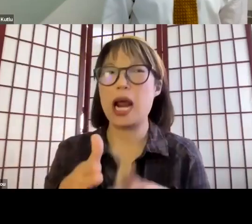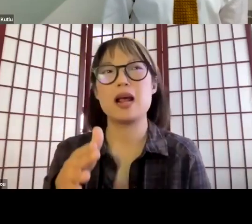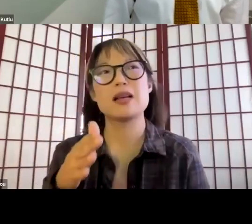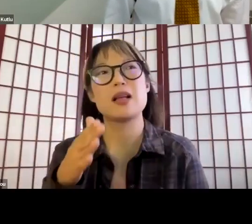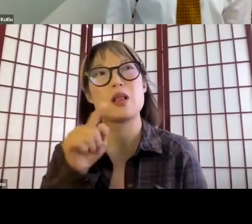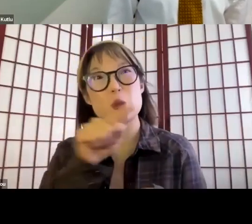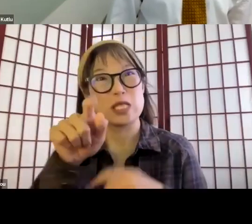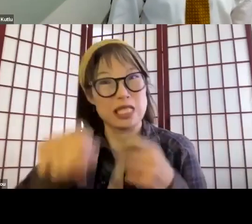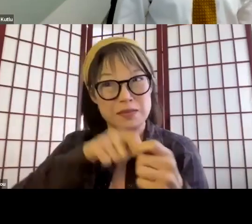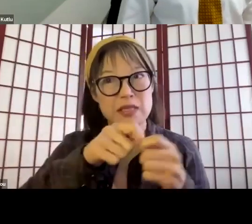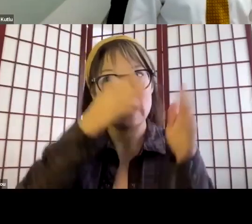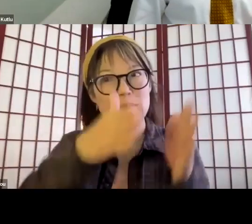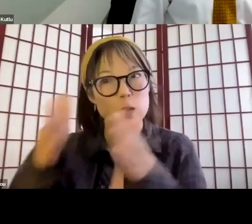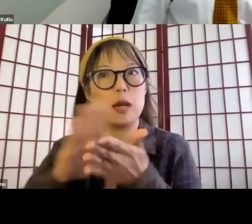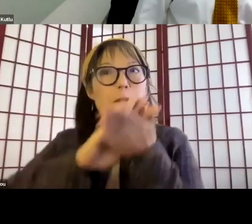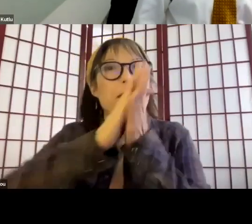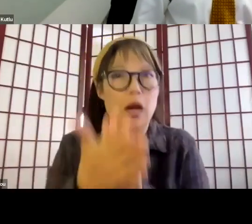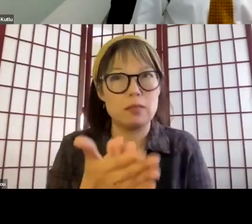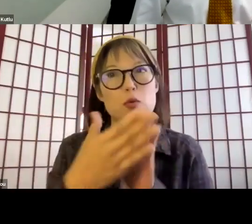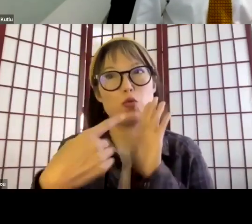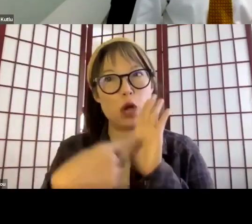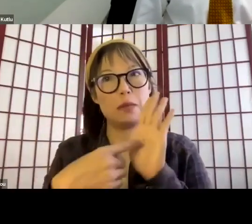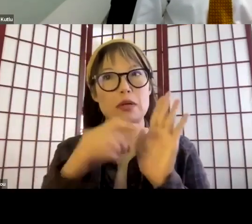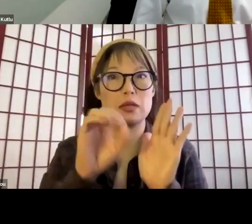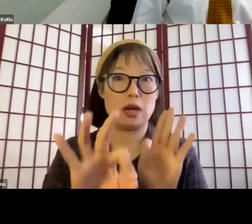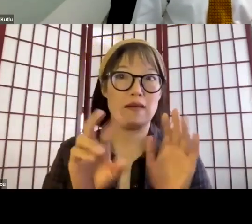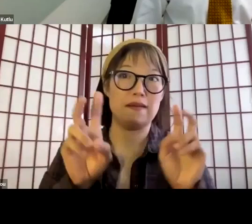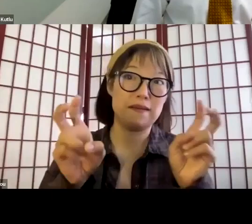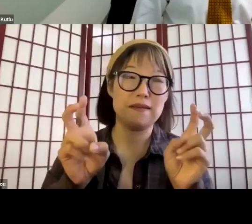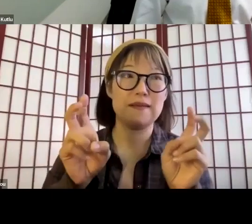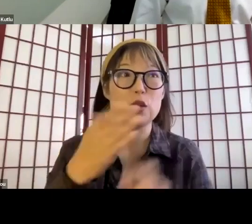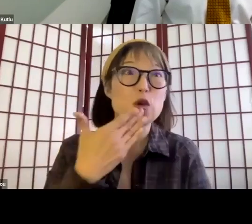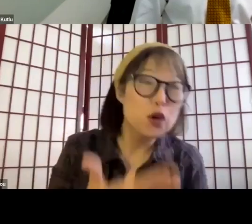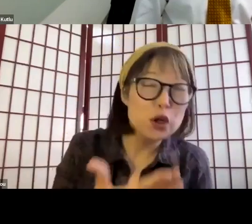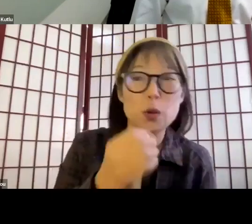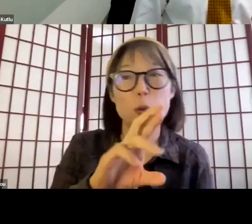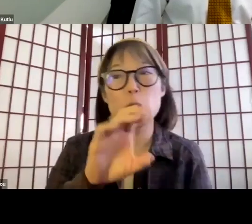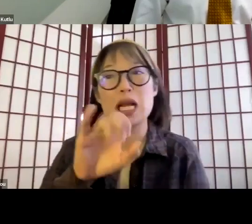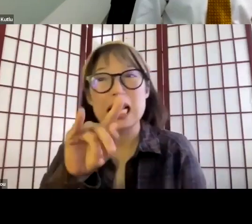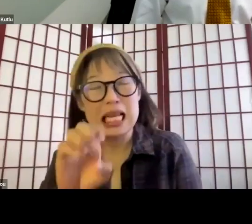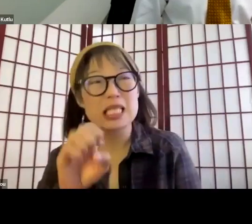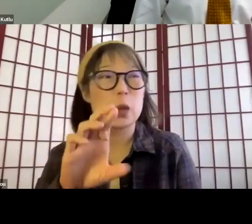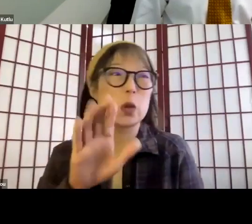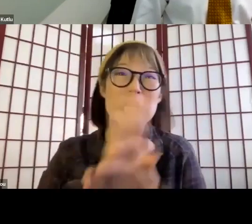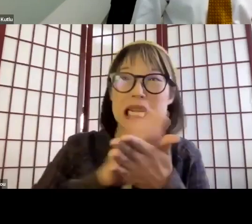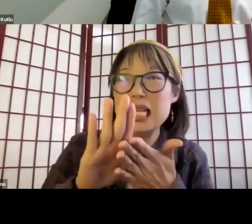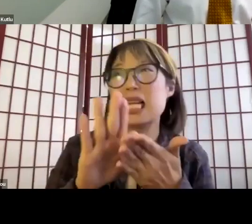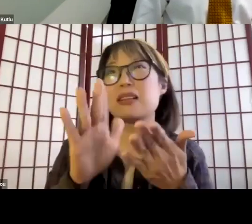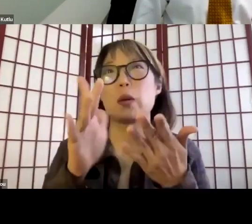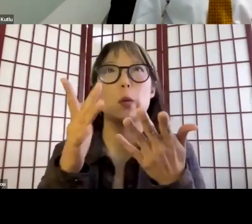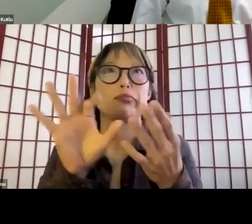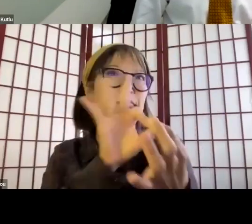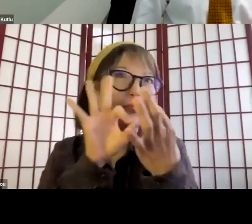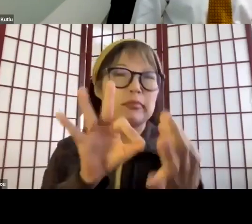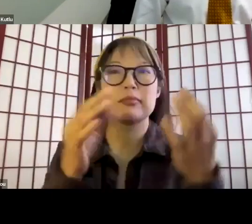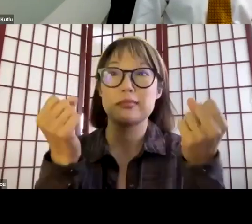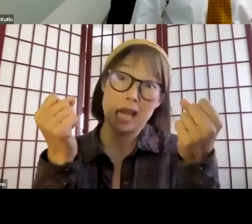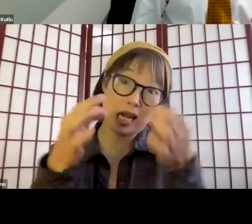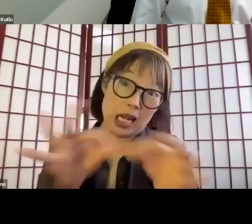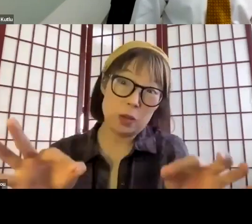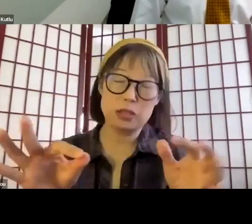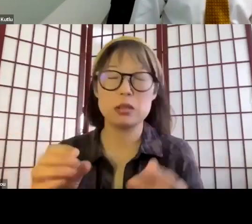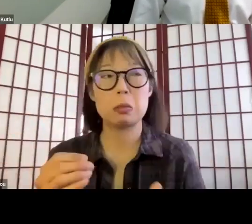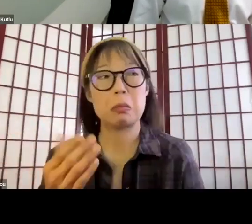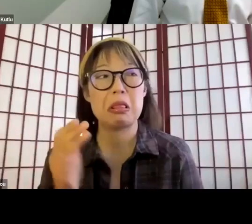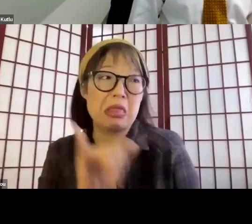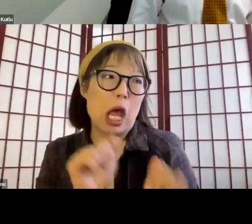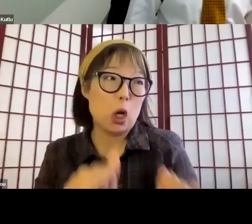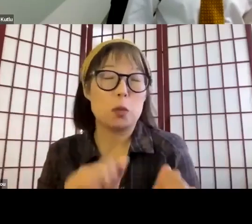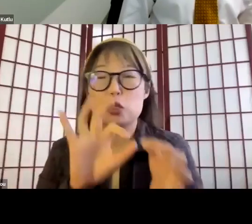And I think in that way, those specific individuals have become the representation or the model of what is good or elite or pure ASL or sign language,